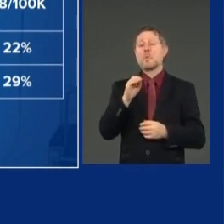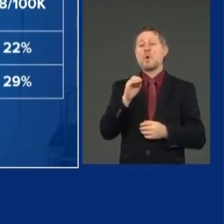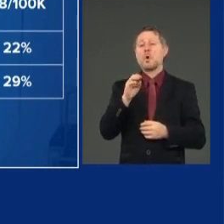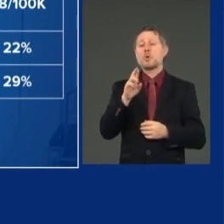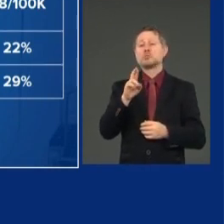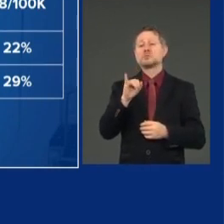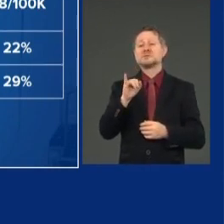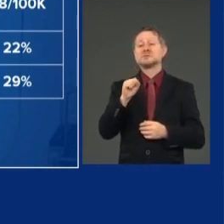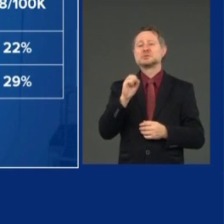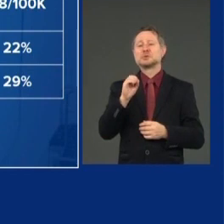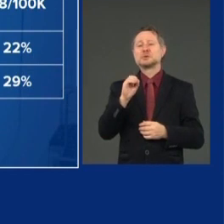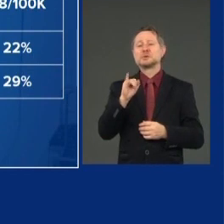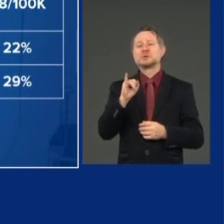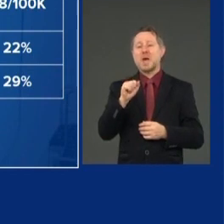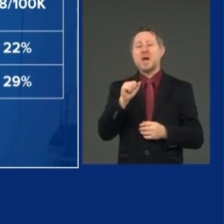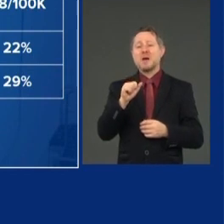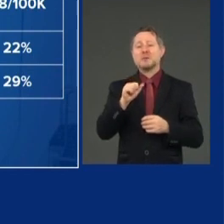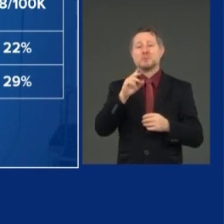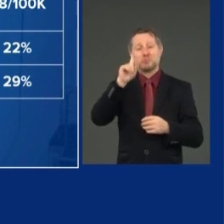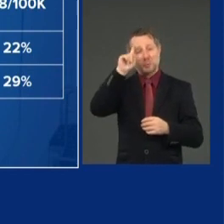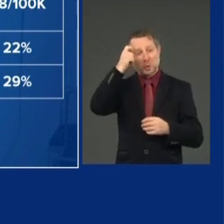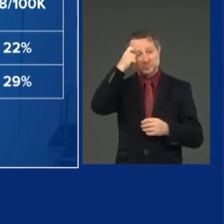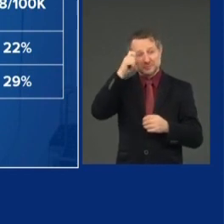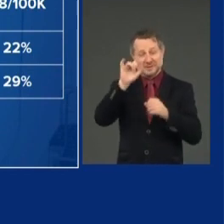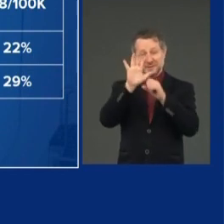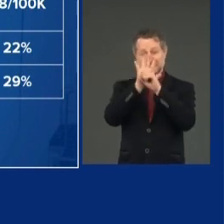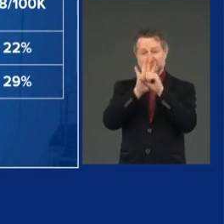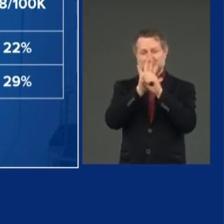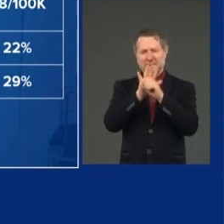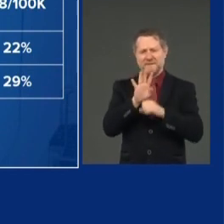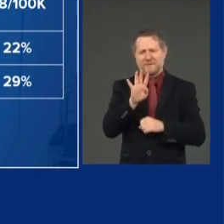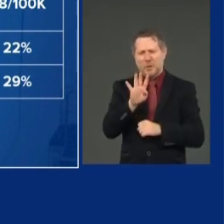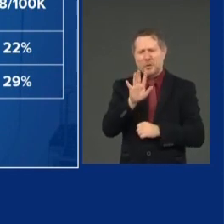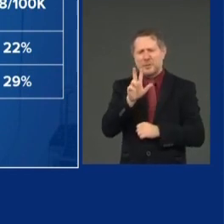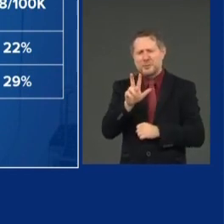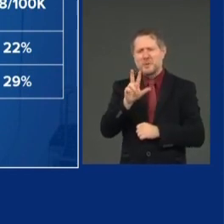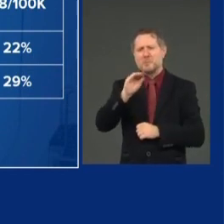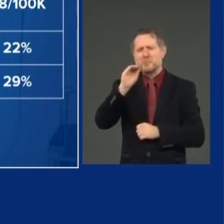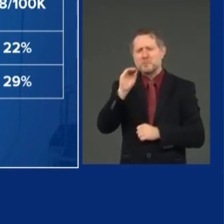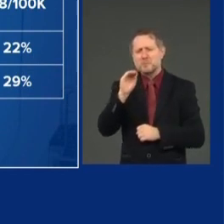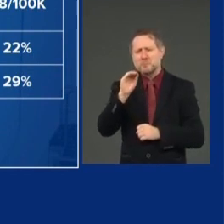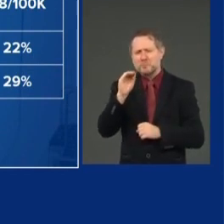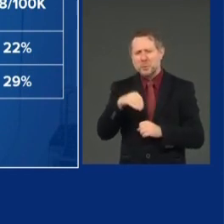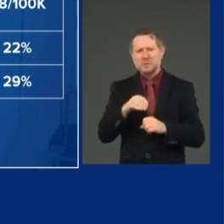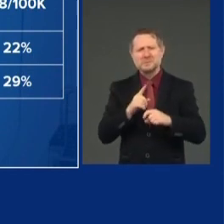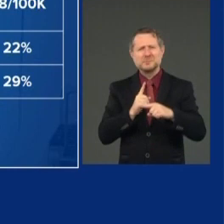A ZIP CODE BASIS.